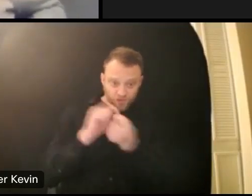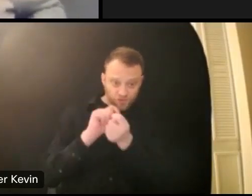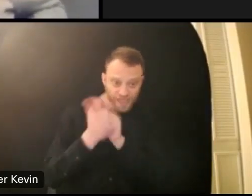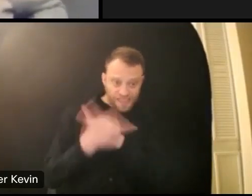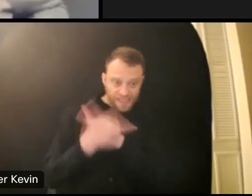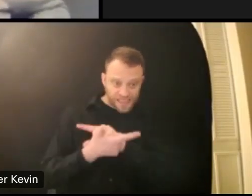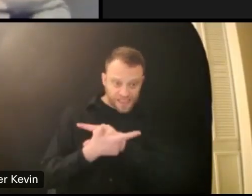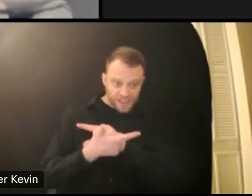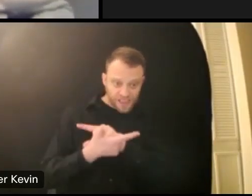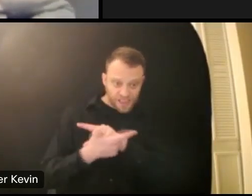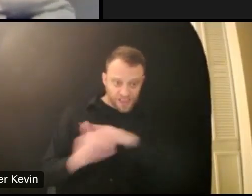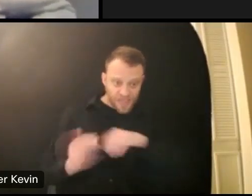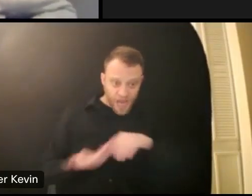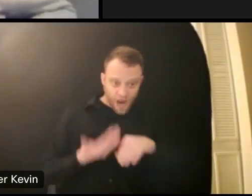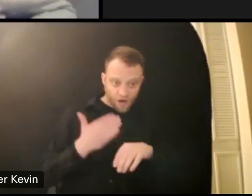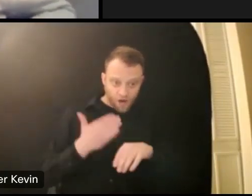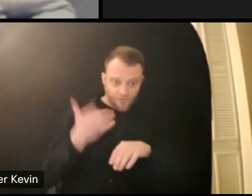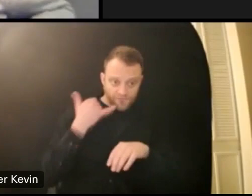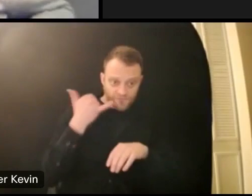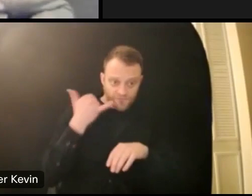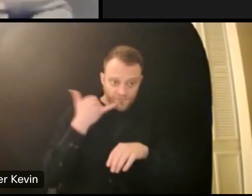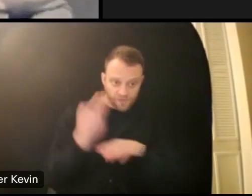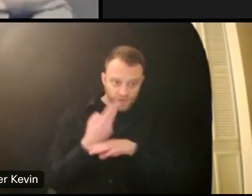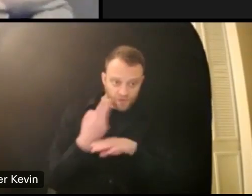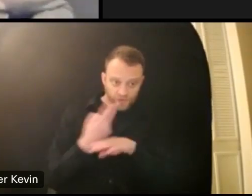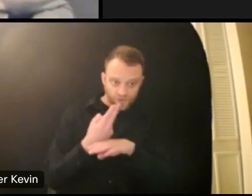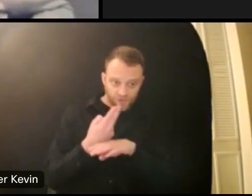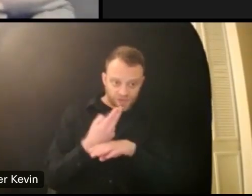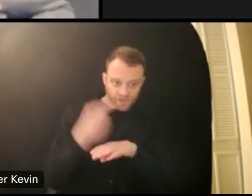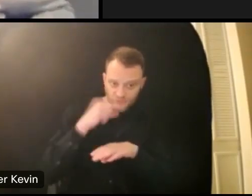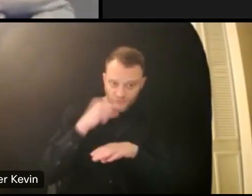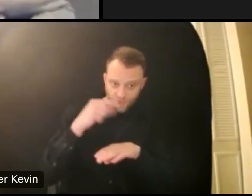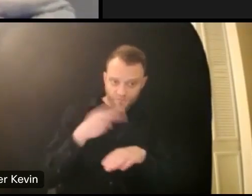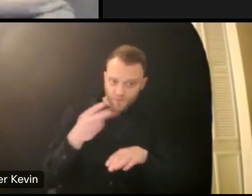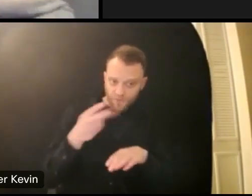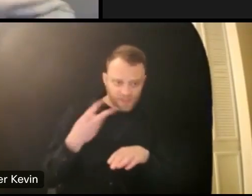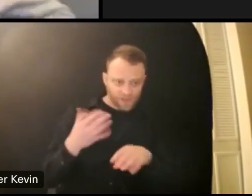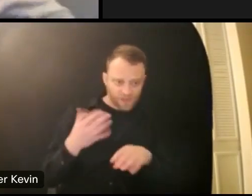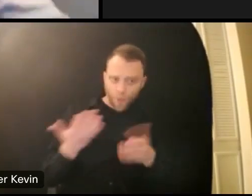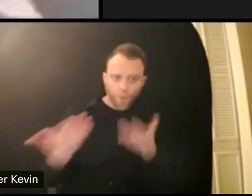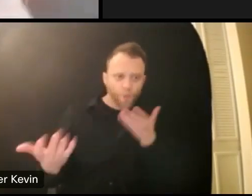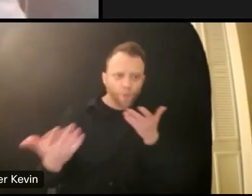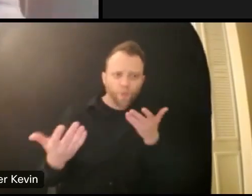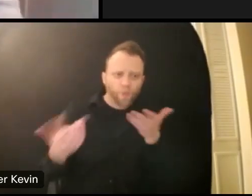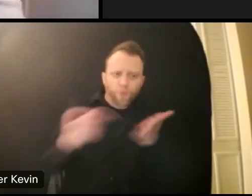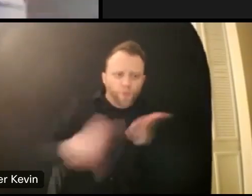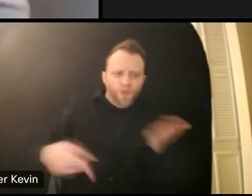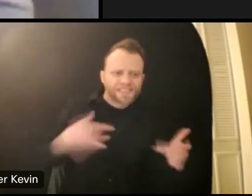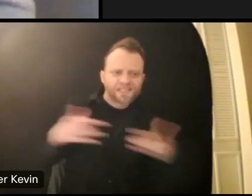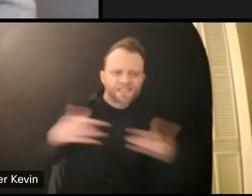In terms of using the phone and transcribing? (Boese) Sure. I think where the issue has come up most recently.